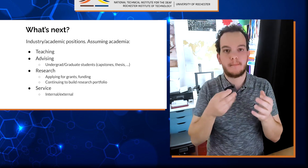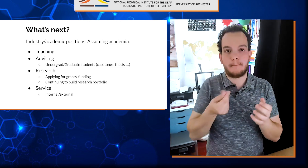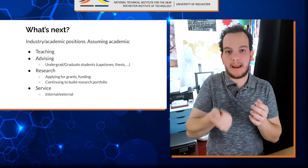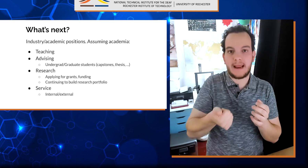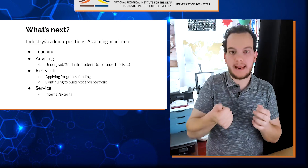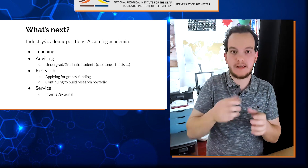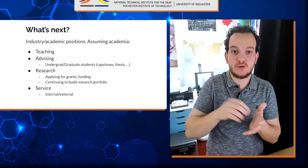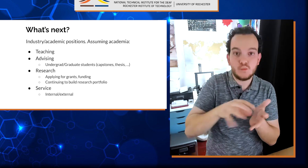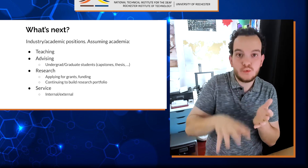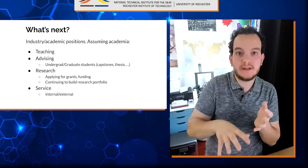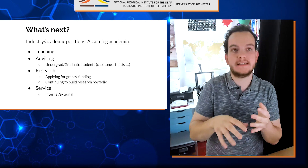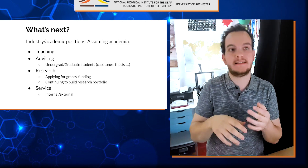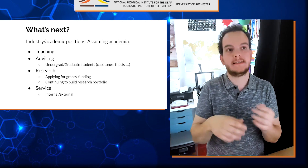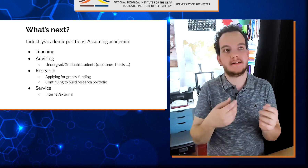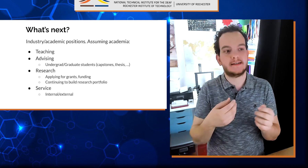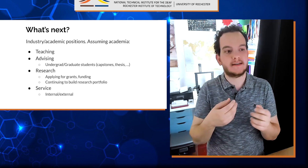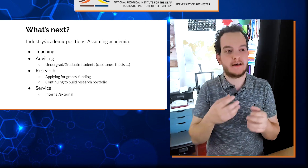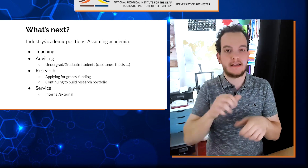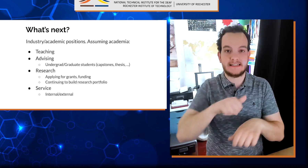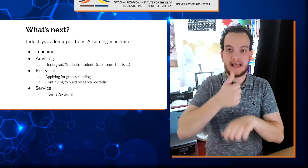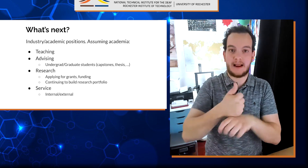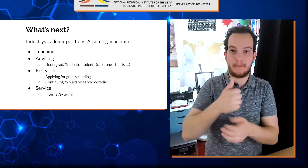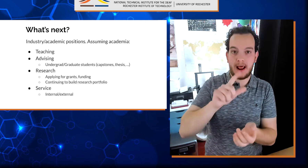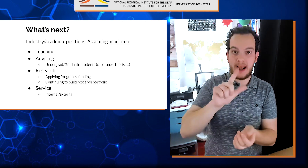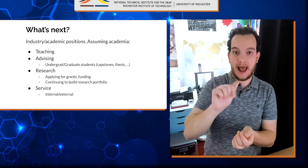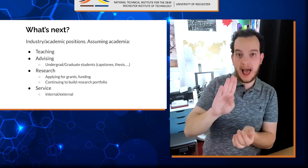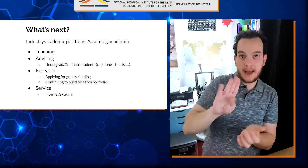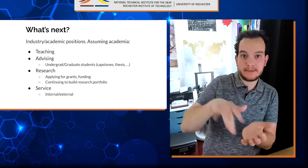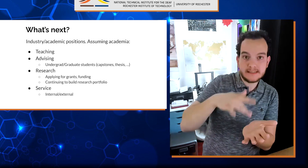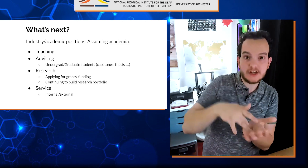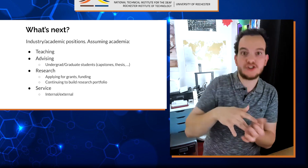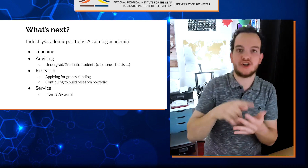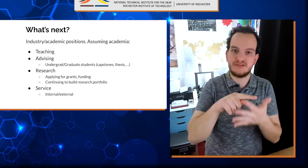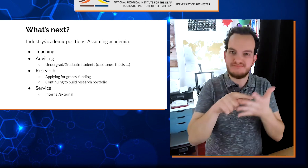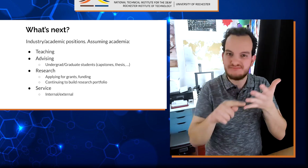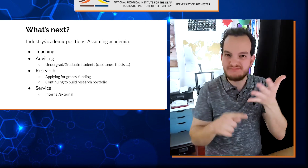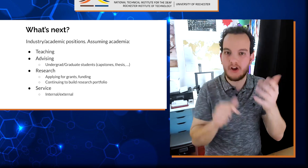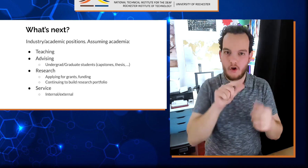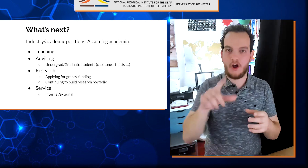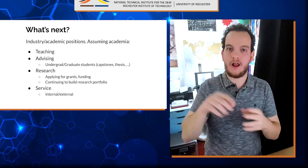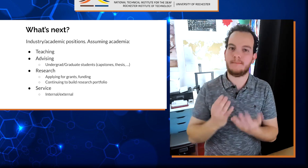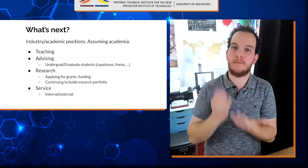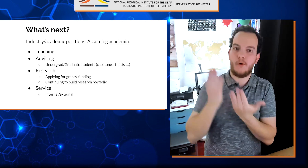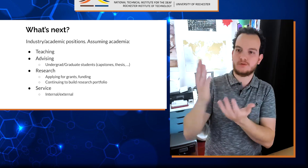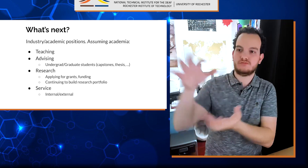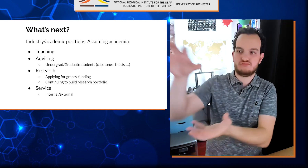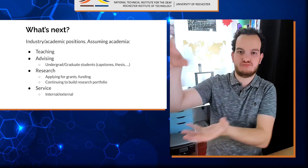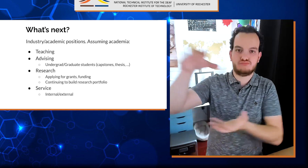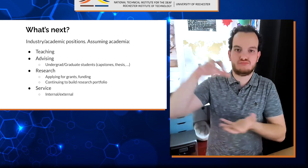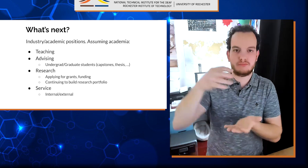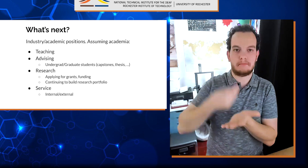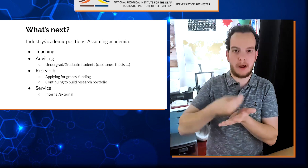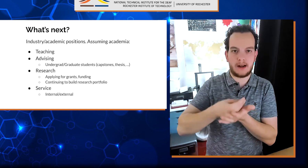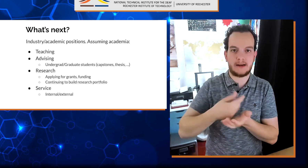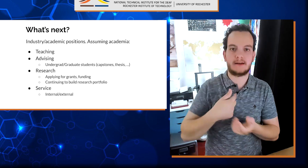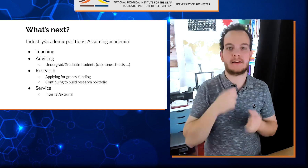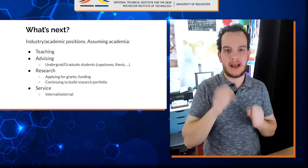And the budget includes traveling to conferences, paying students, setting up a lab center. All of that has to be included in a proposal